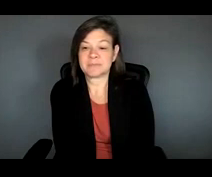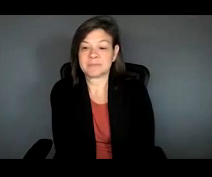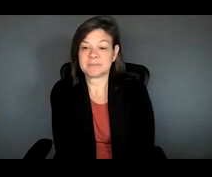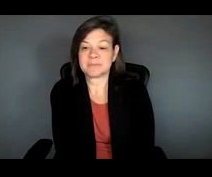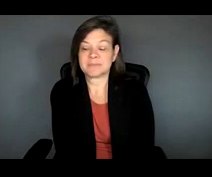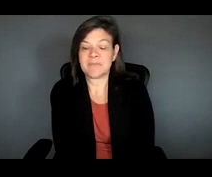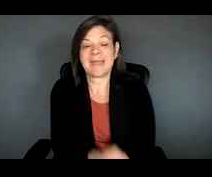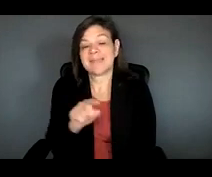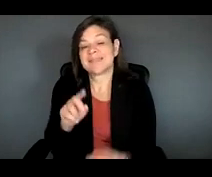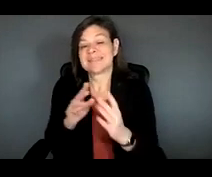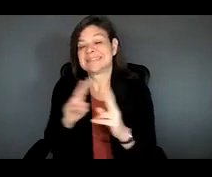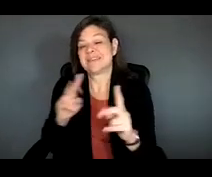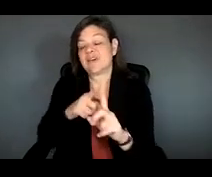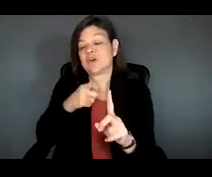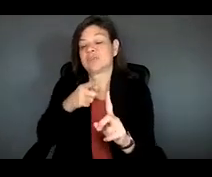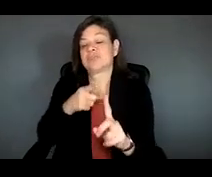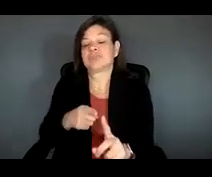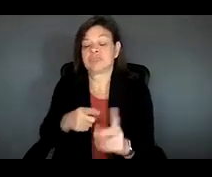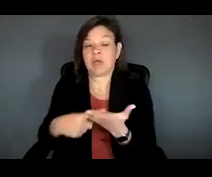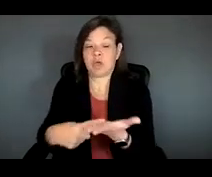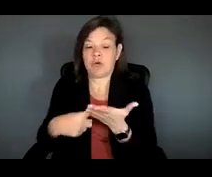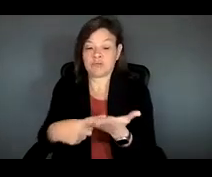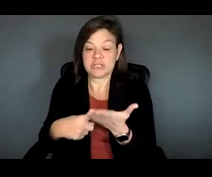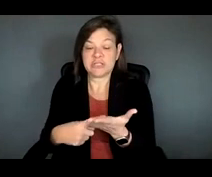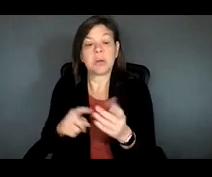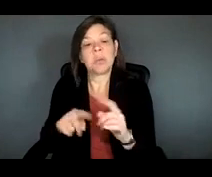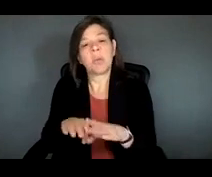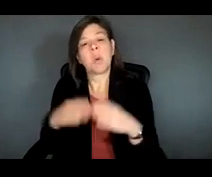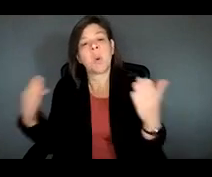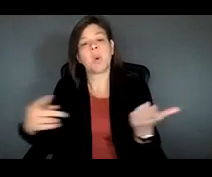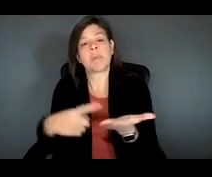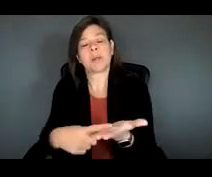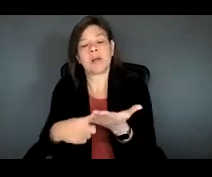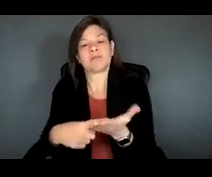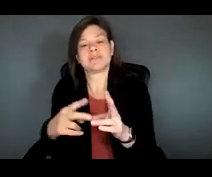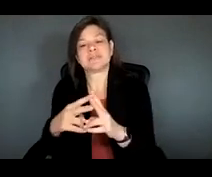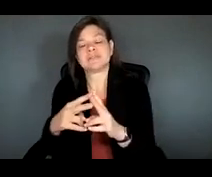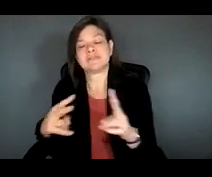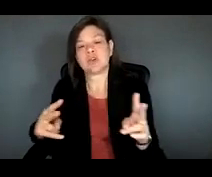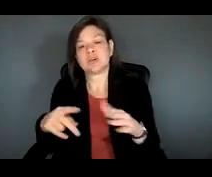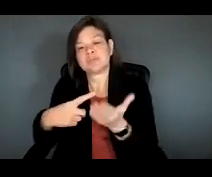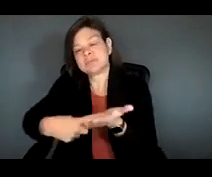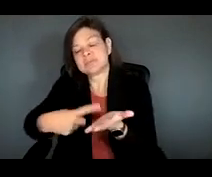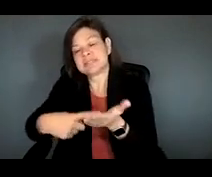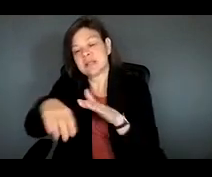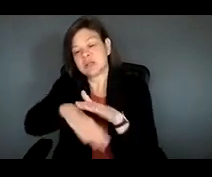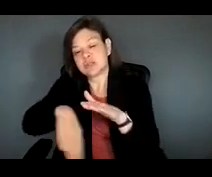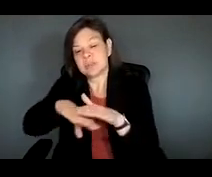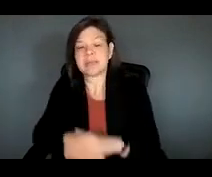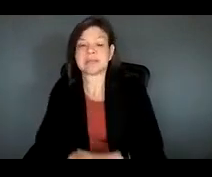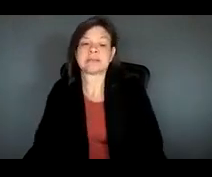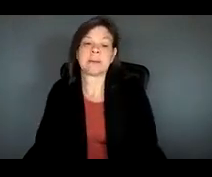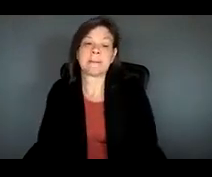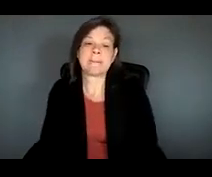targeted conversation but also open conversation. Very discussion based. Looking at a very brief